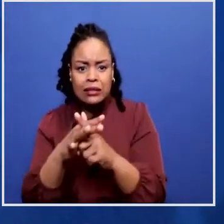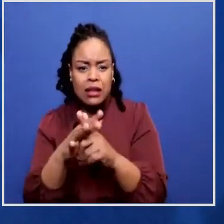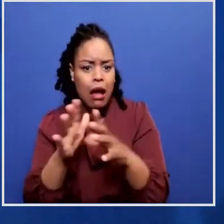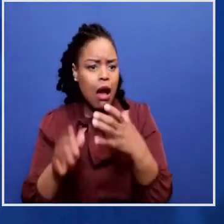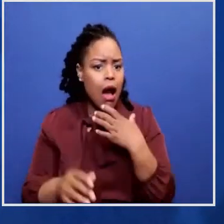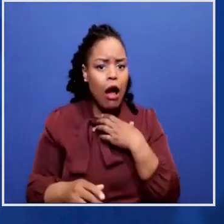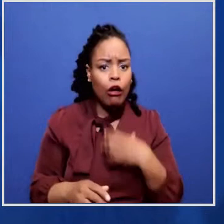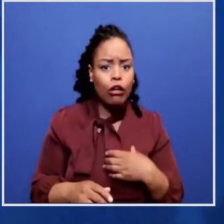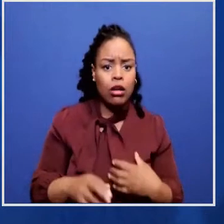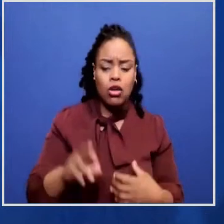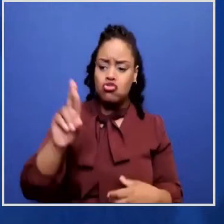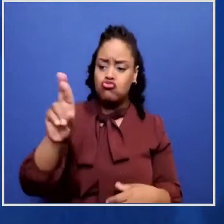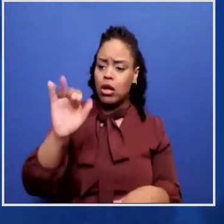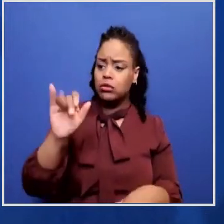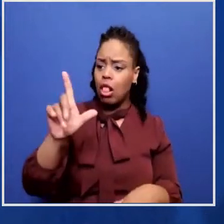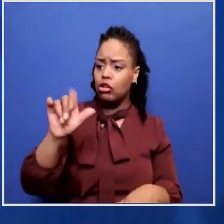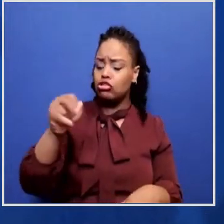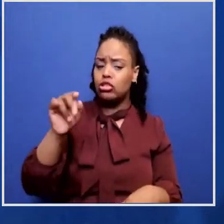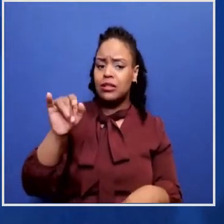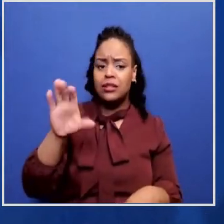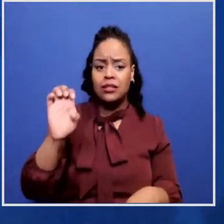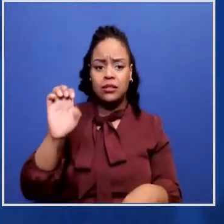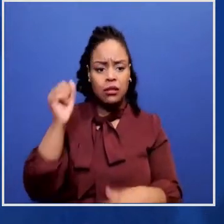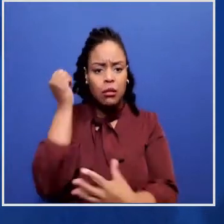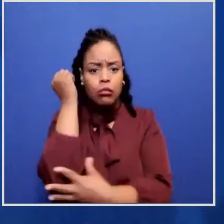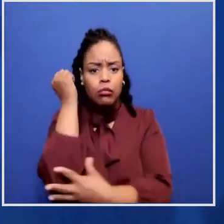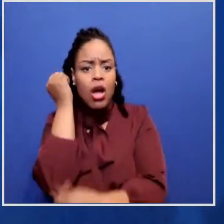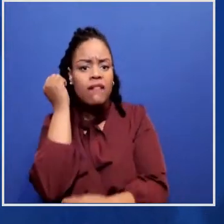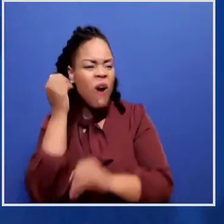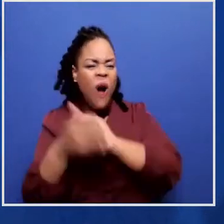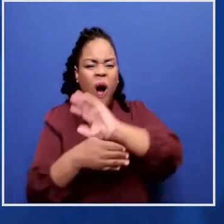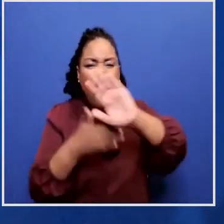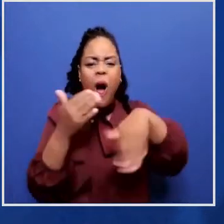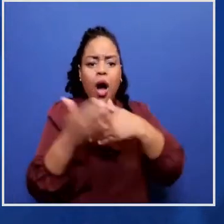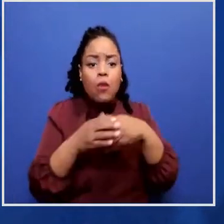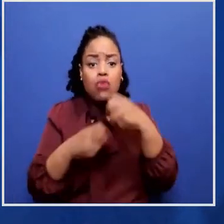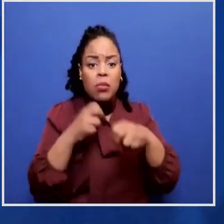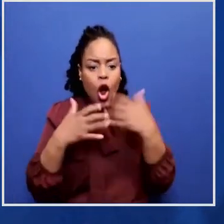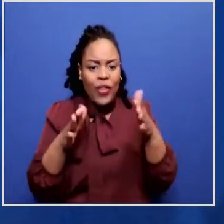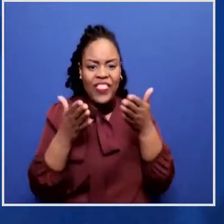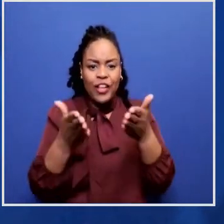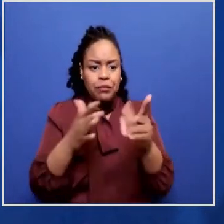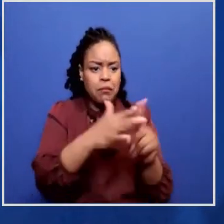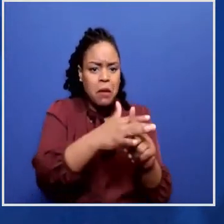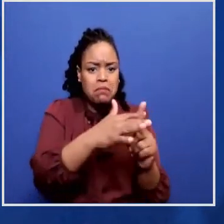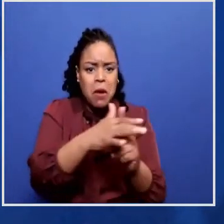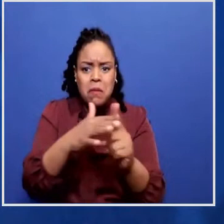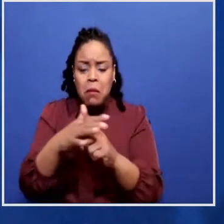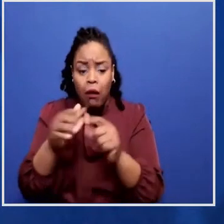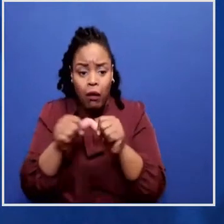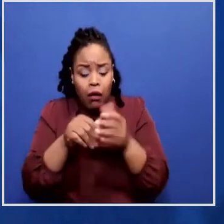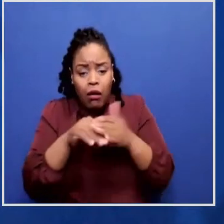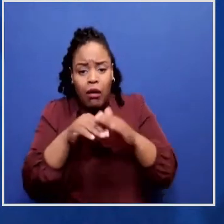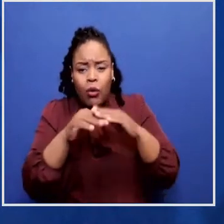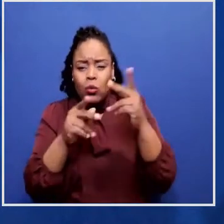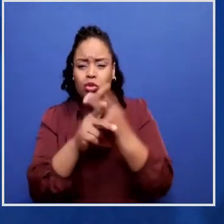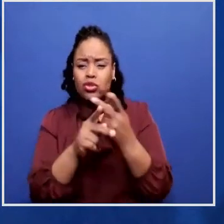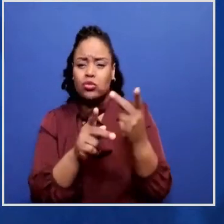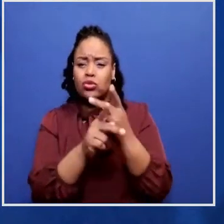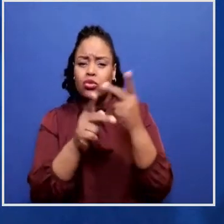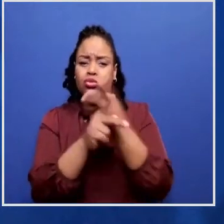HUNGER, HOMELESSNESS, RACIAL